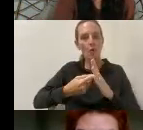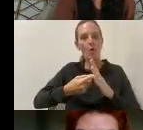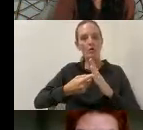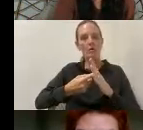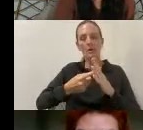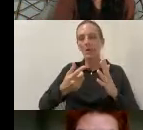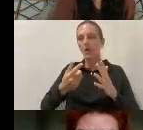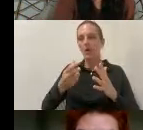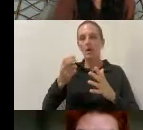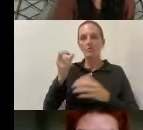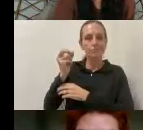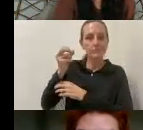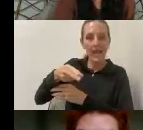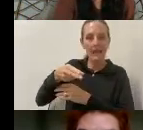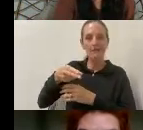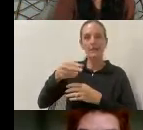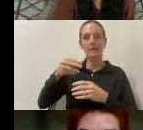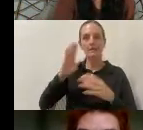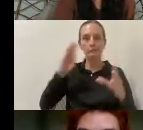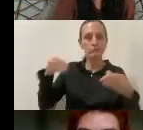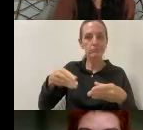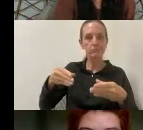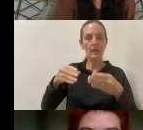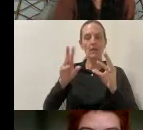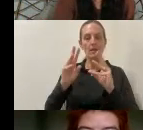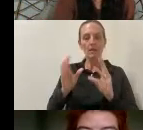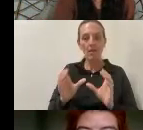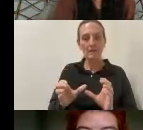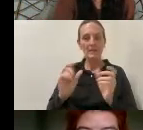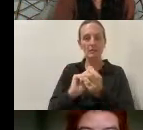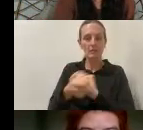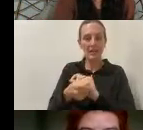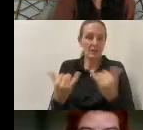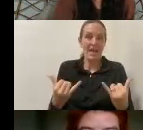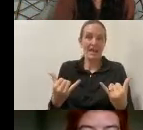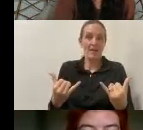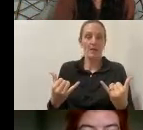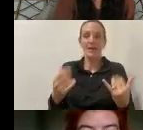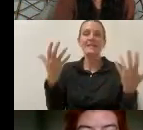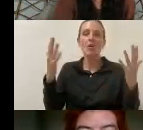as quickly as possible. Because it is happening, it is already affecting people and it's already harming people, and